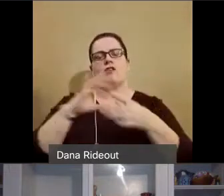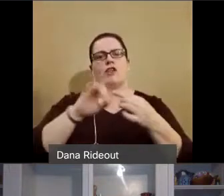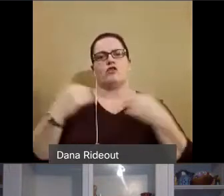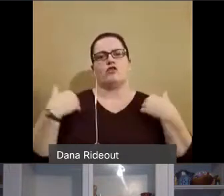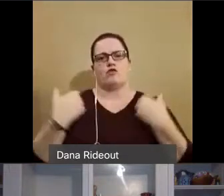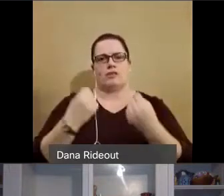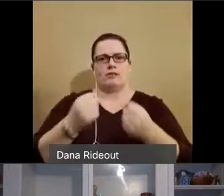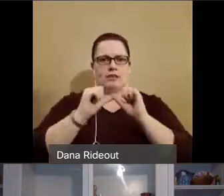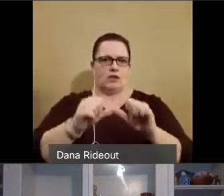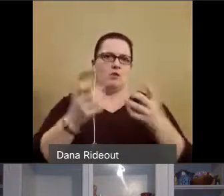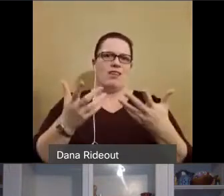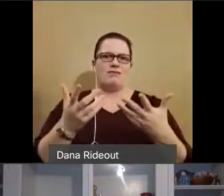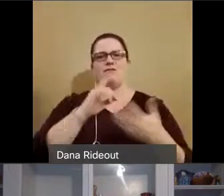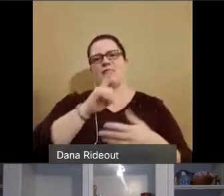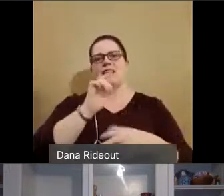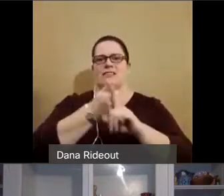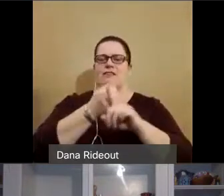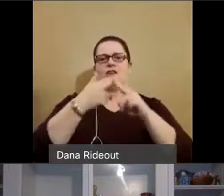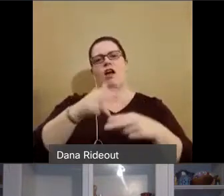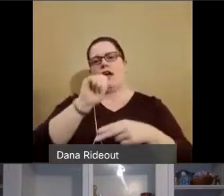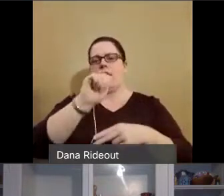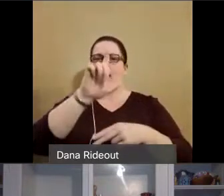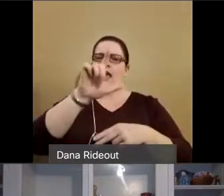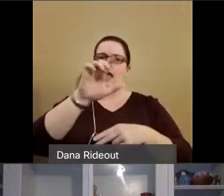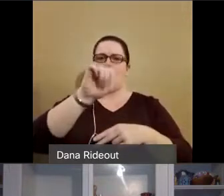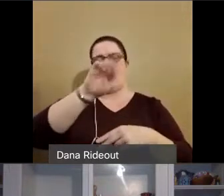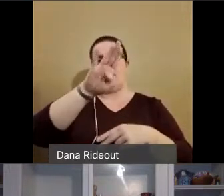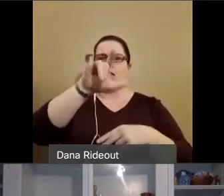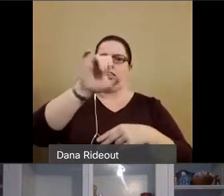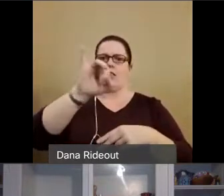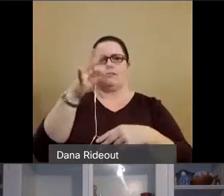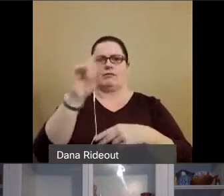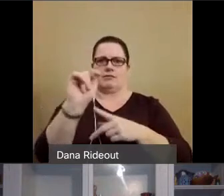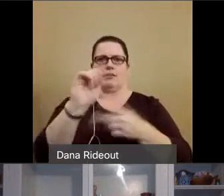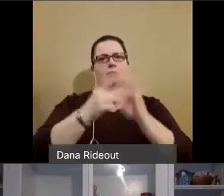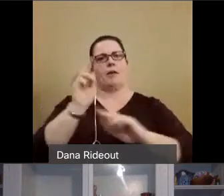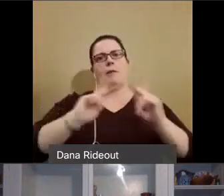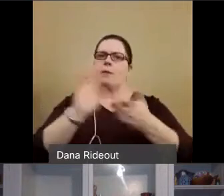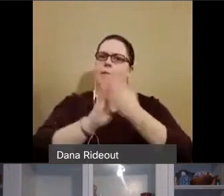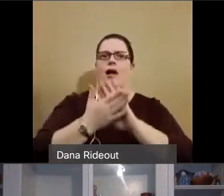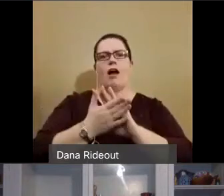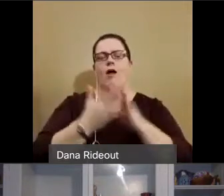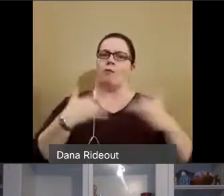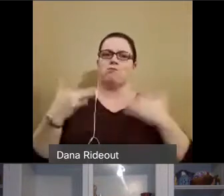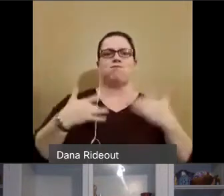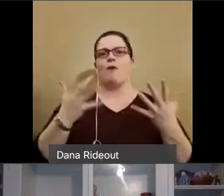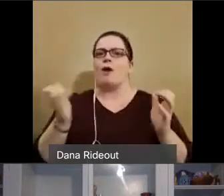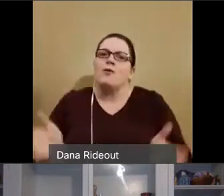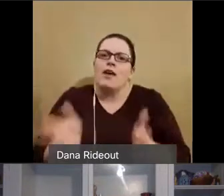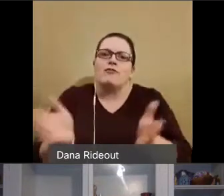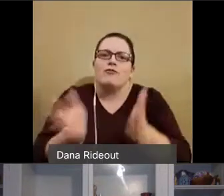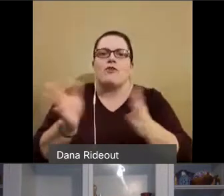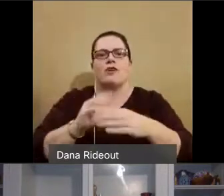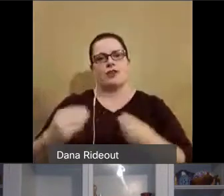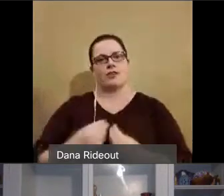Um, so the notion of overcoming the notion of inspiring others actually give examples of WoW, you know, what you can do when you're given.